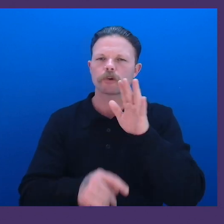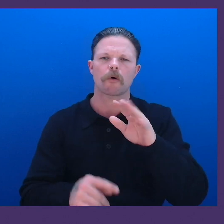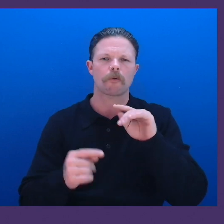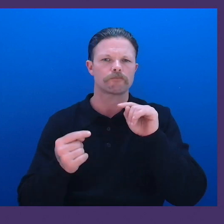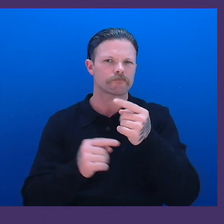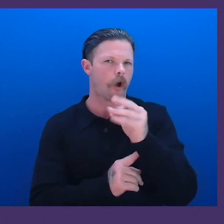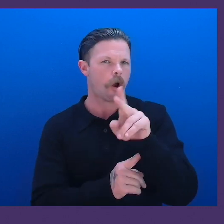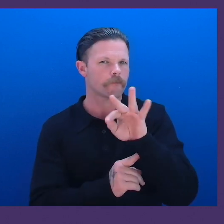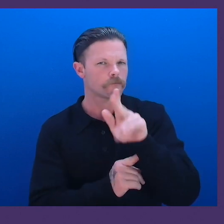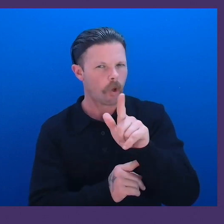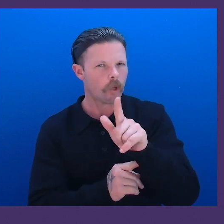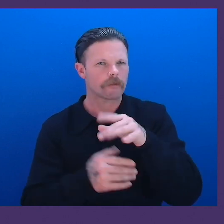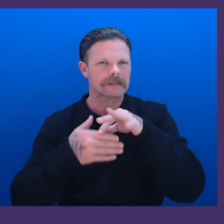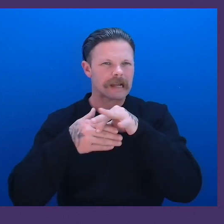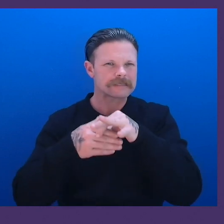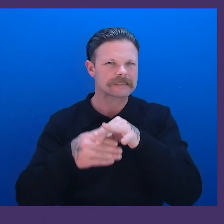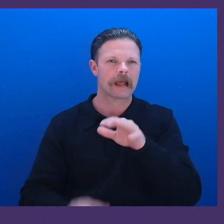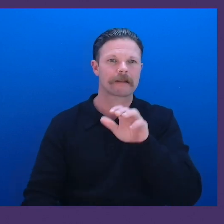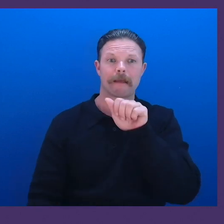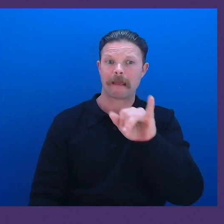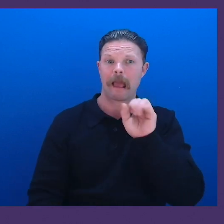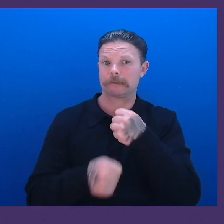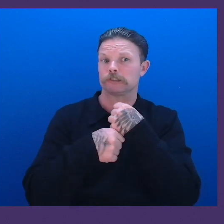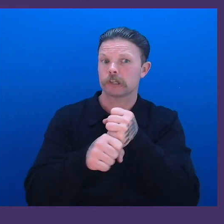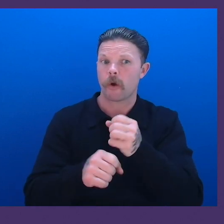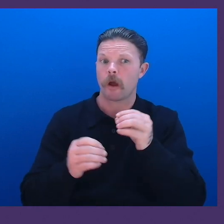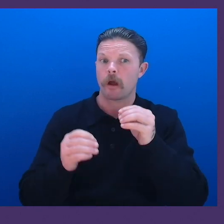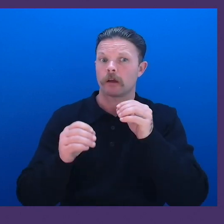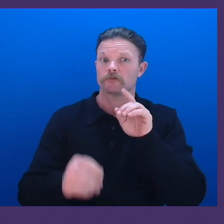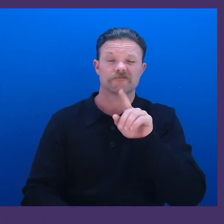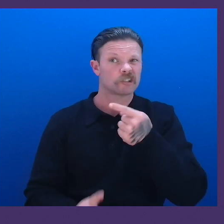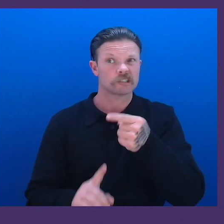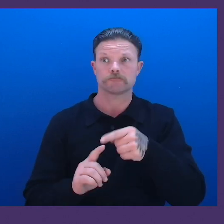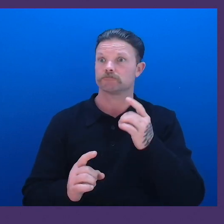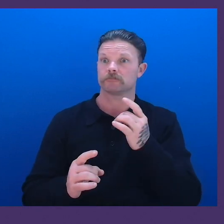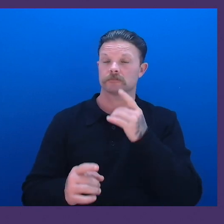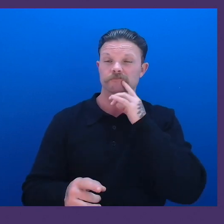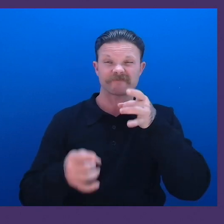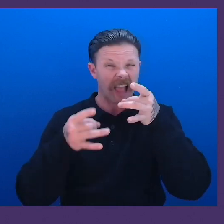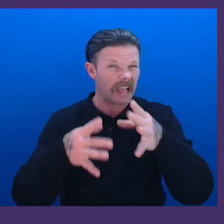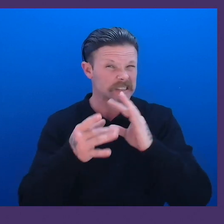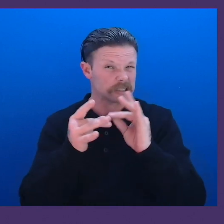or something more offensive. And I have a couple of examples of those over here.